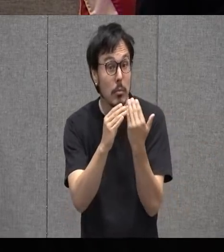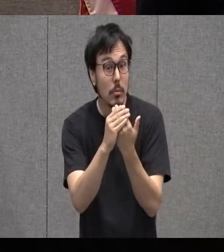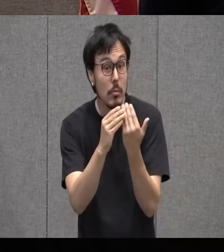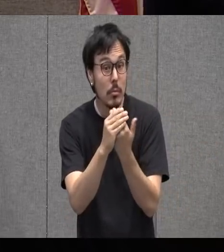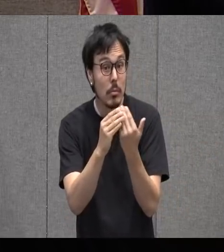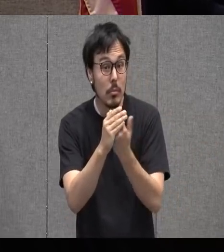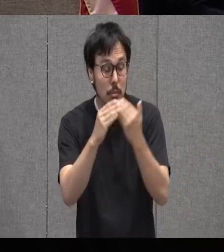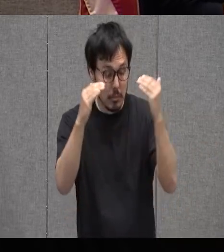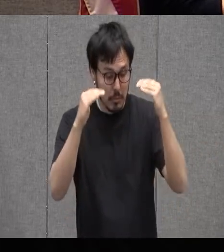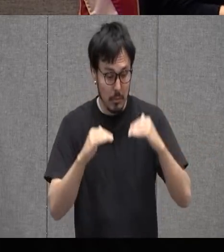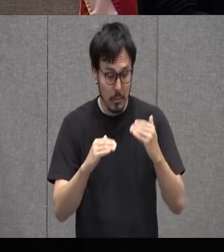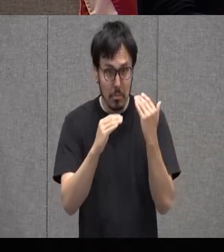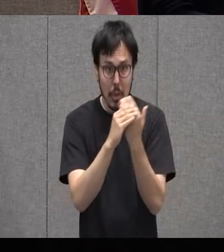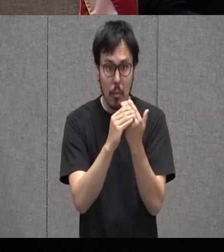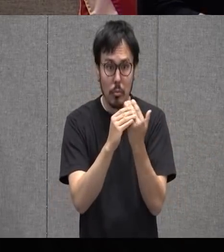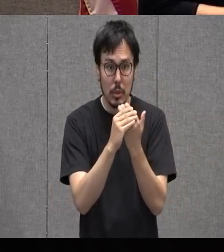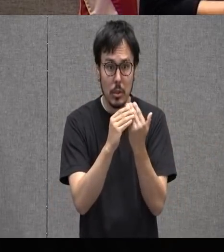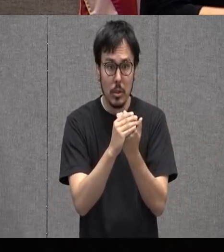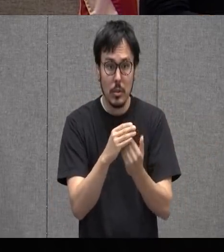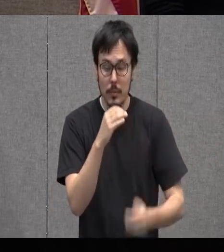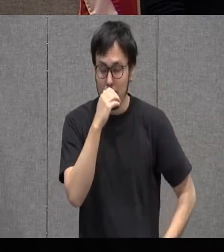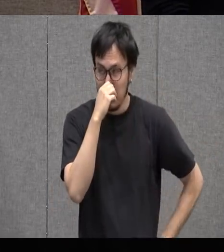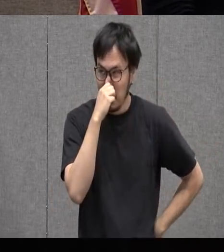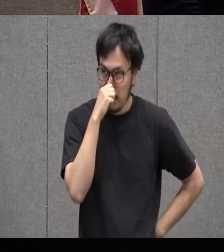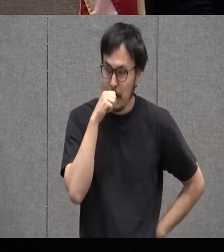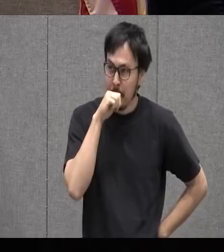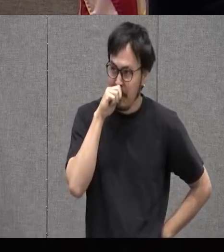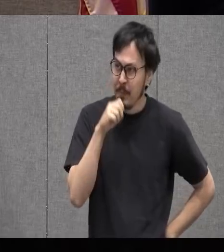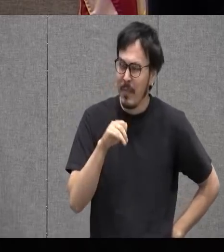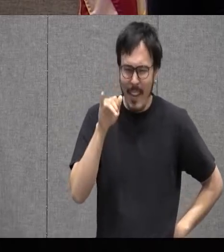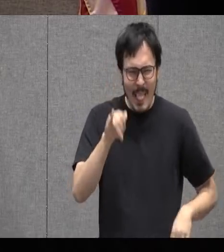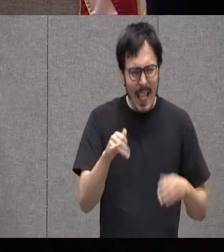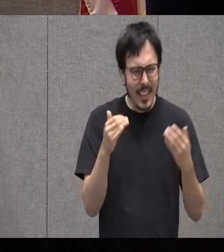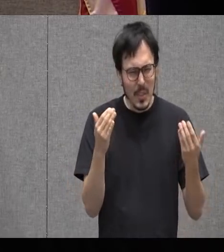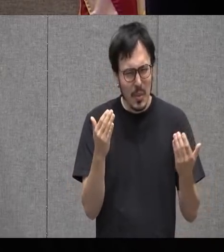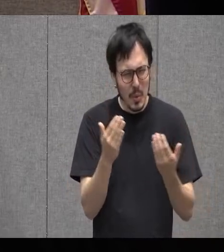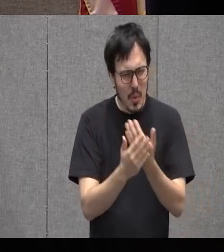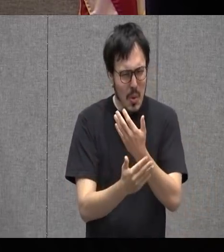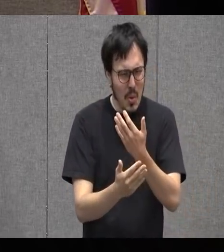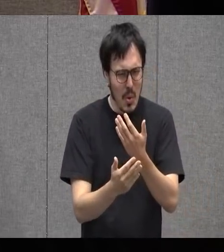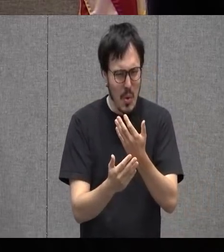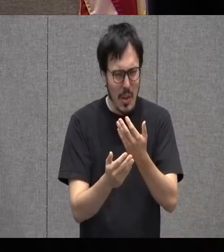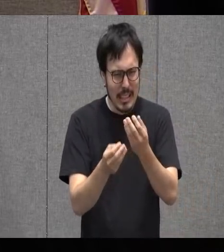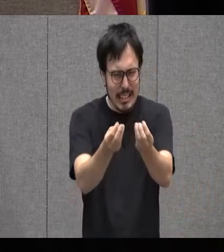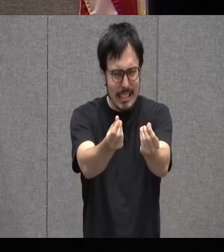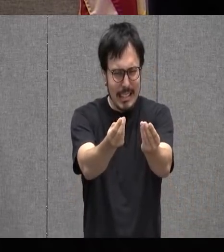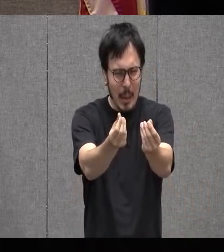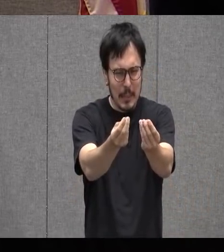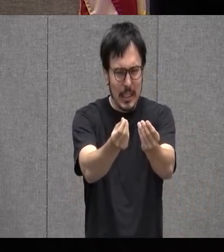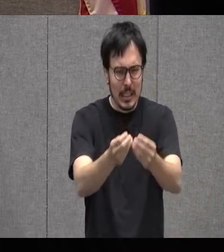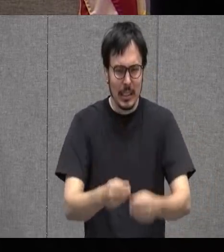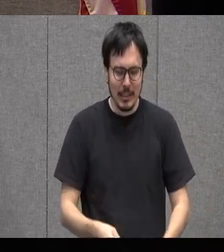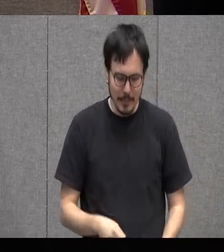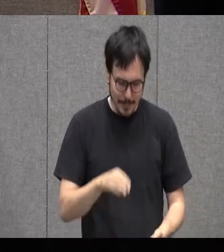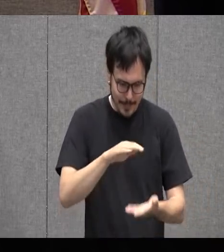Are you making something new, a new substance? When you're making a sandwich, maybe this is supposed to be